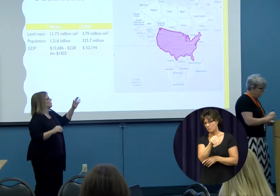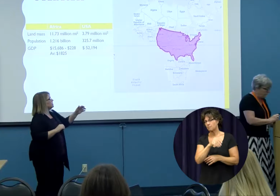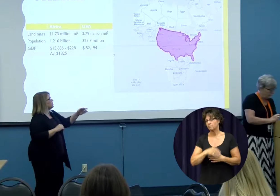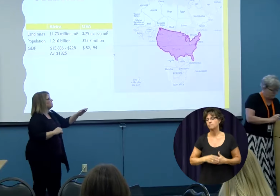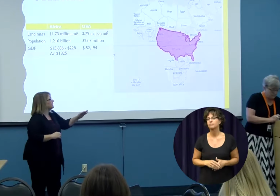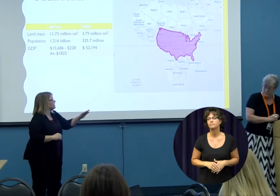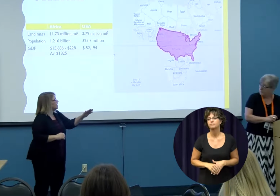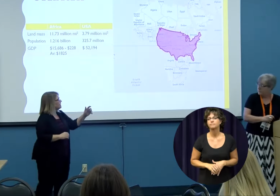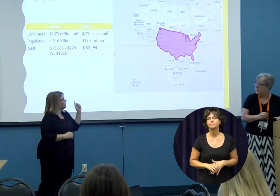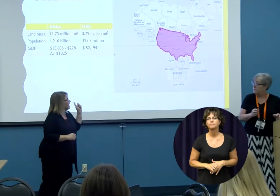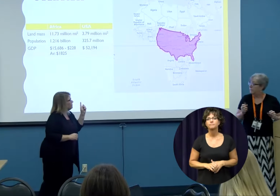Excuse me, is this captioned?